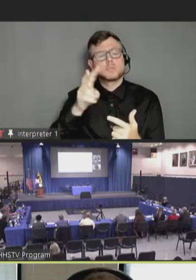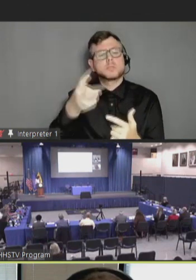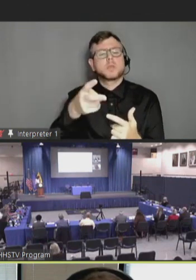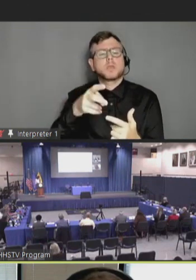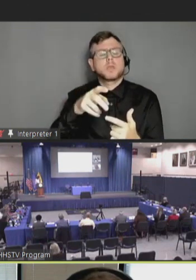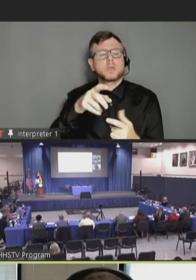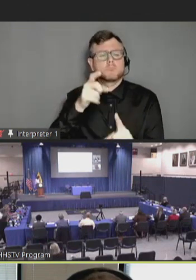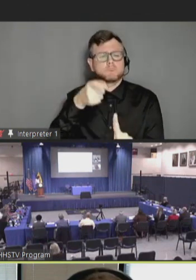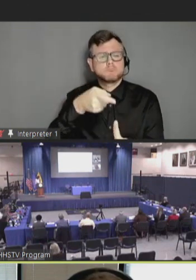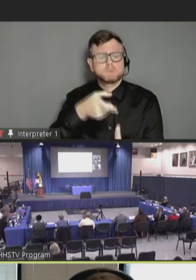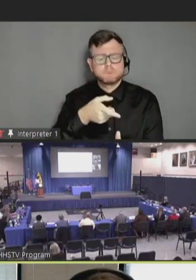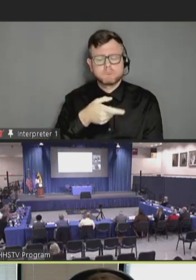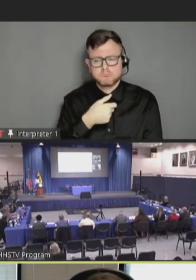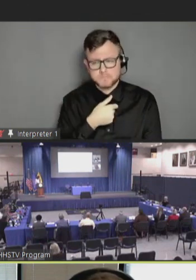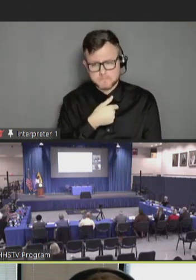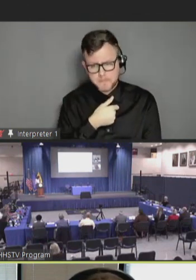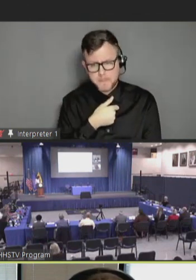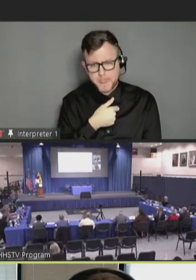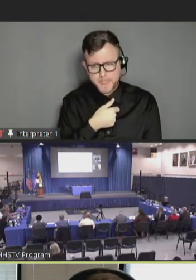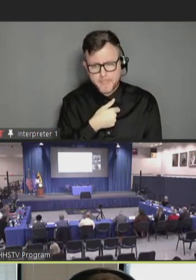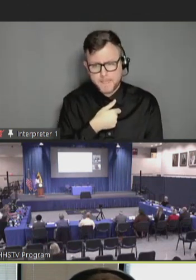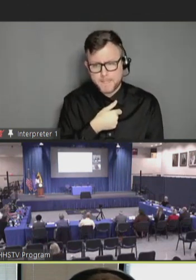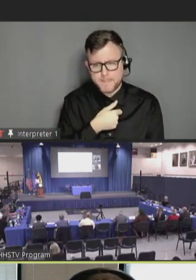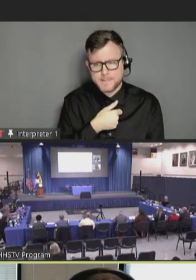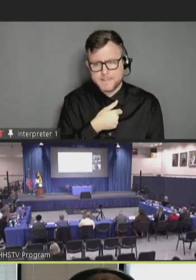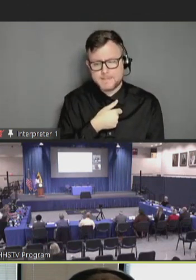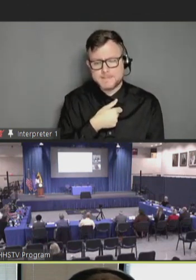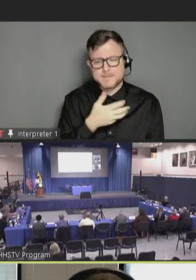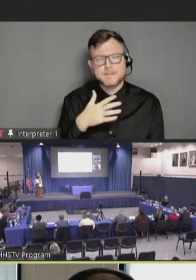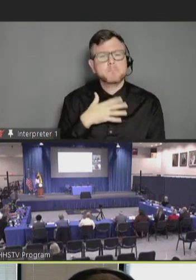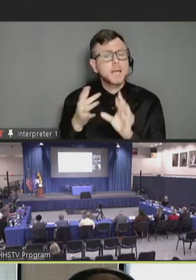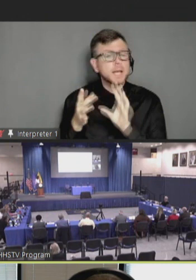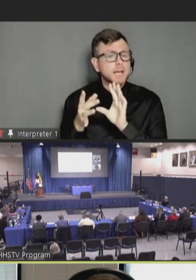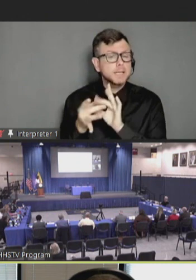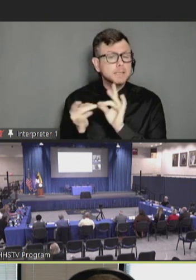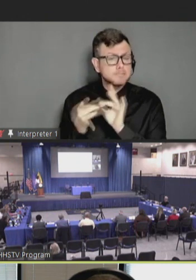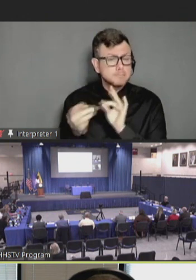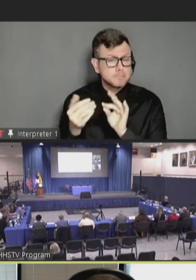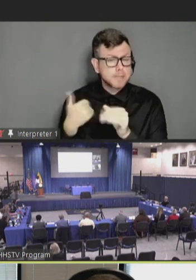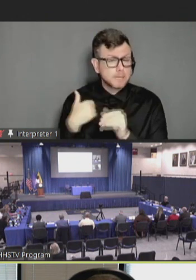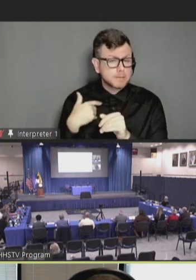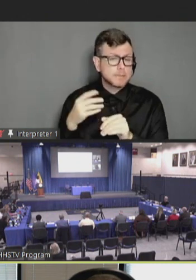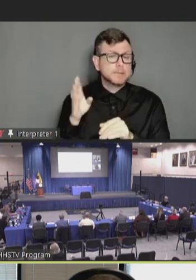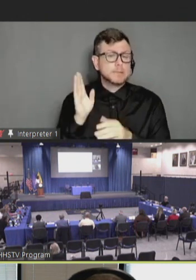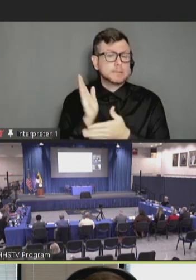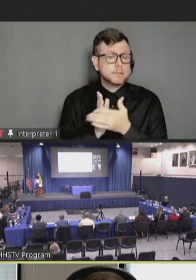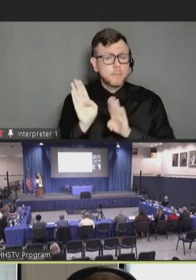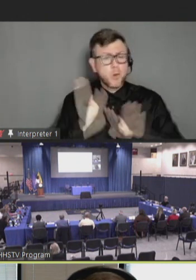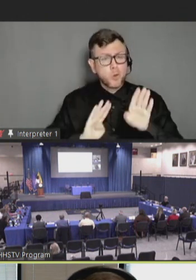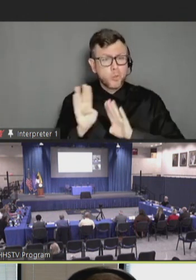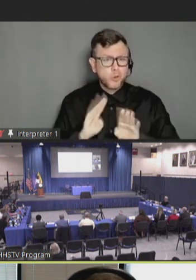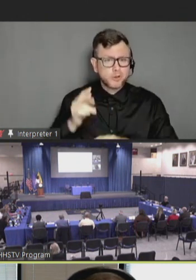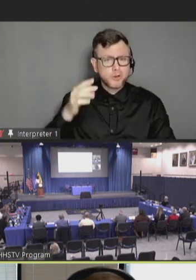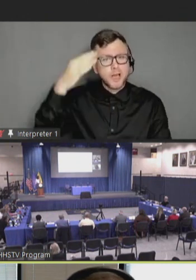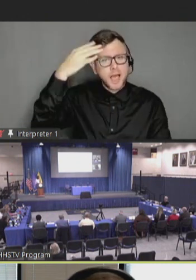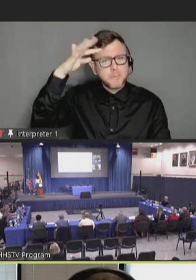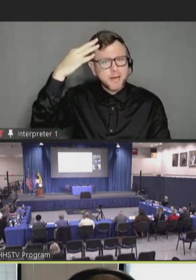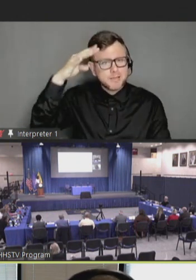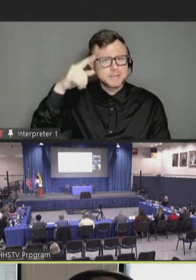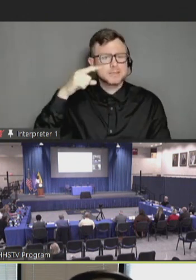So, as I mentioned, there is some biologic possibility to this hypothesis, but it's pretty limited.